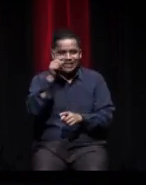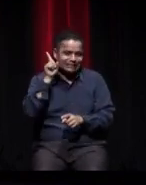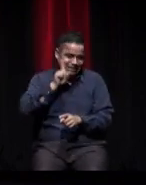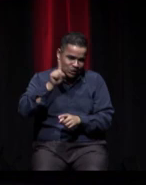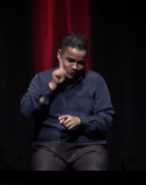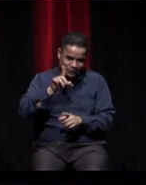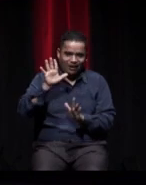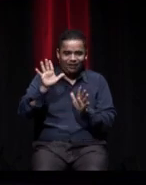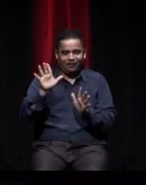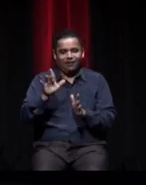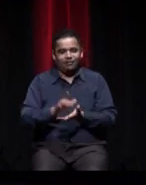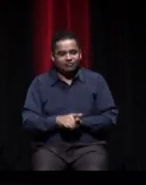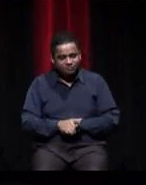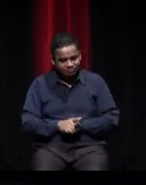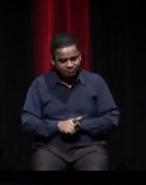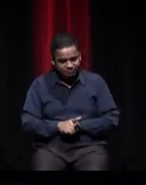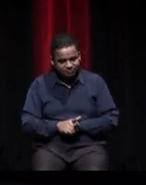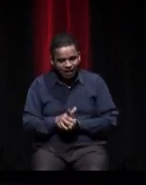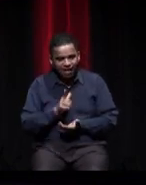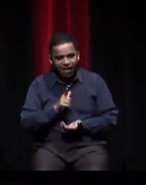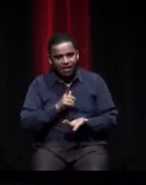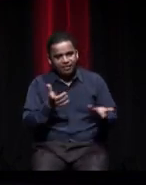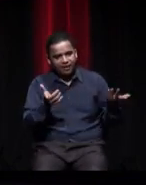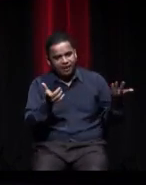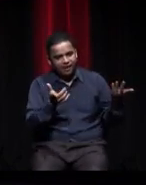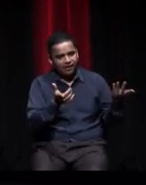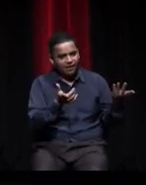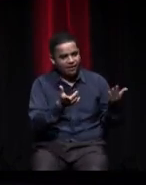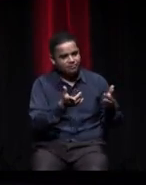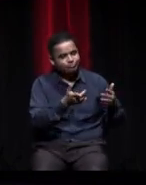had gone through some kind of agreement